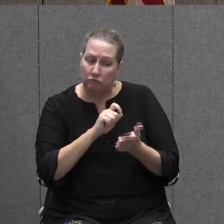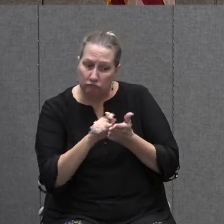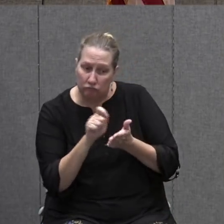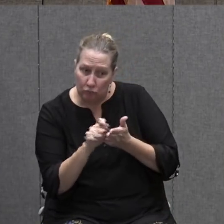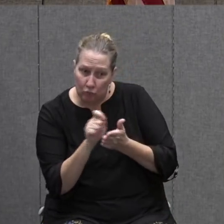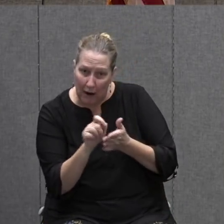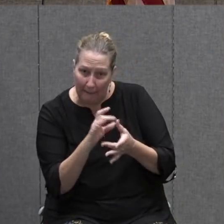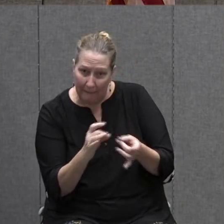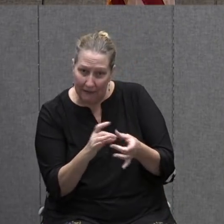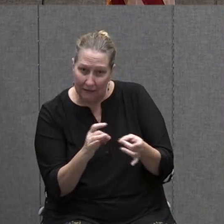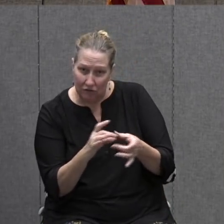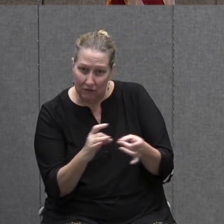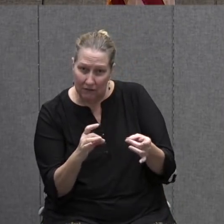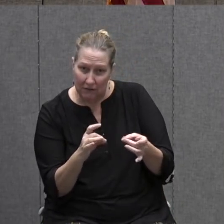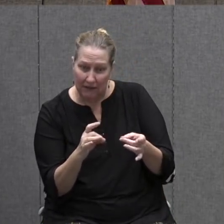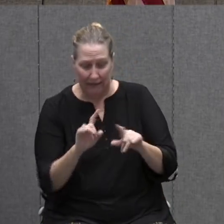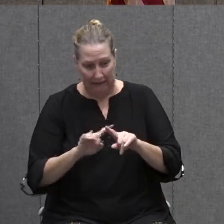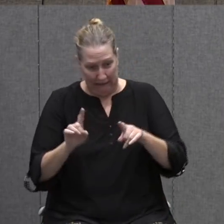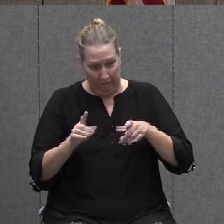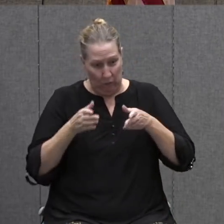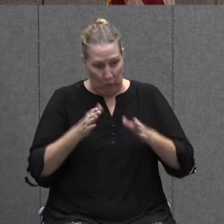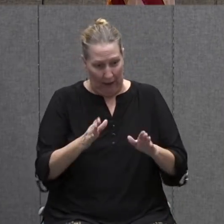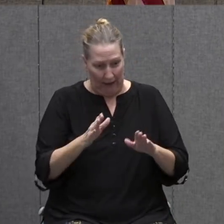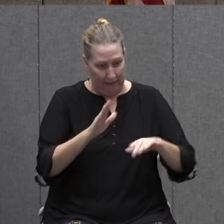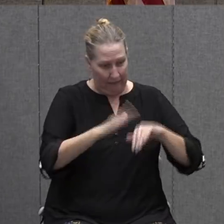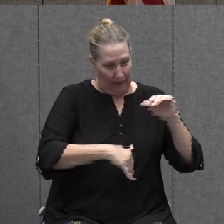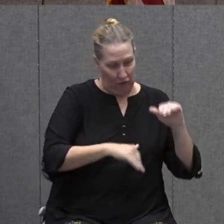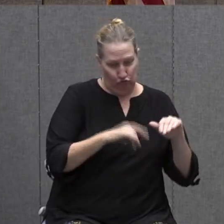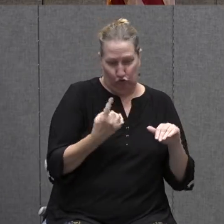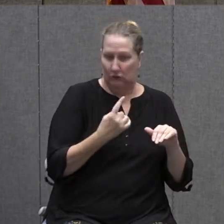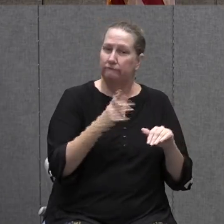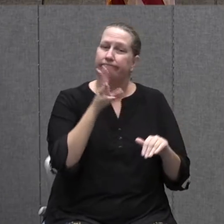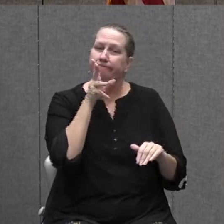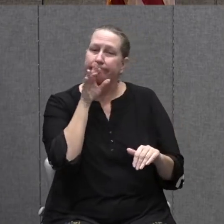and we need to be able to decode those messages